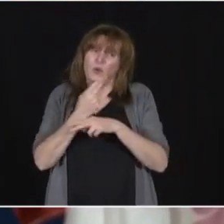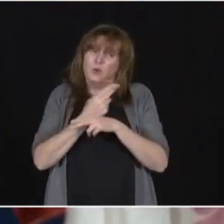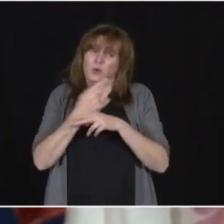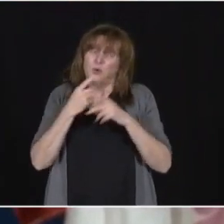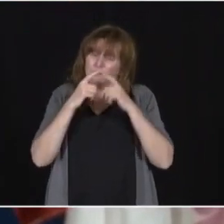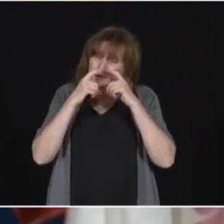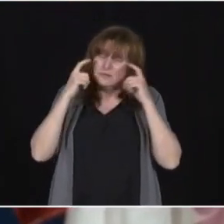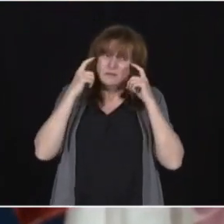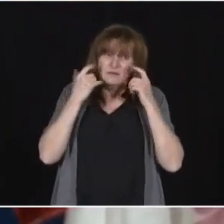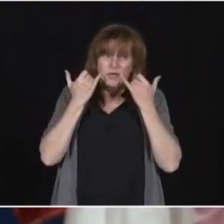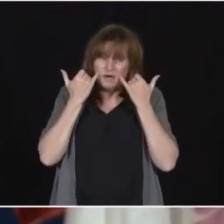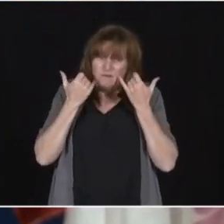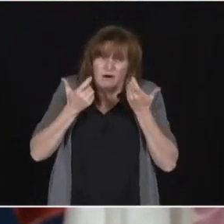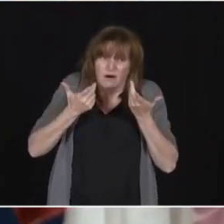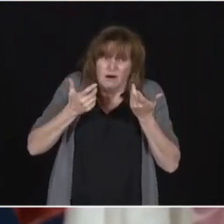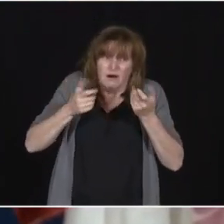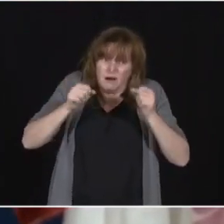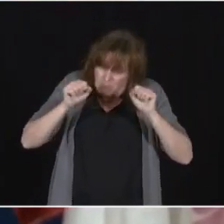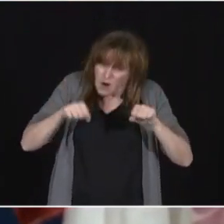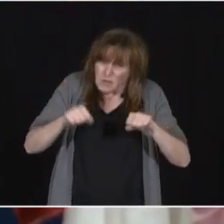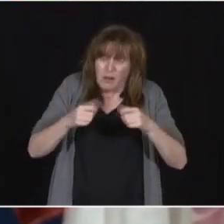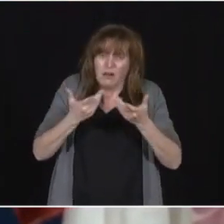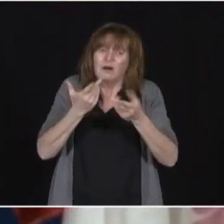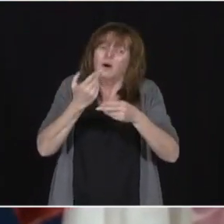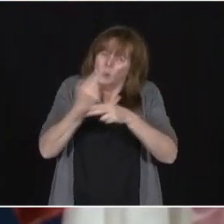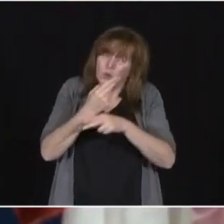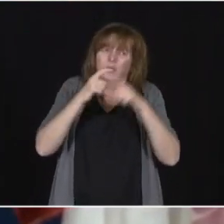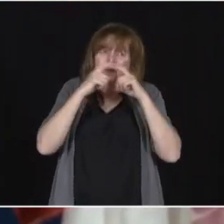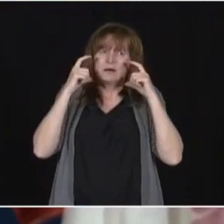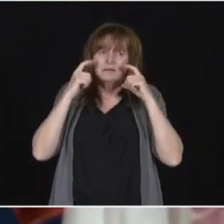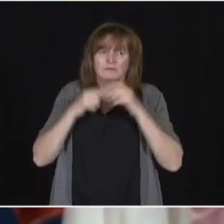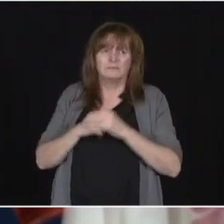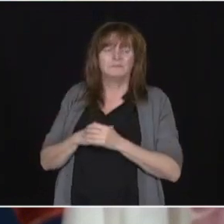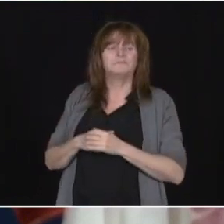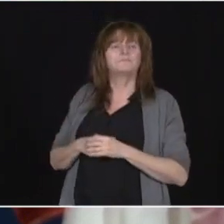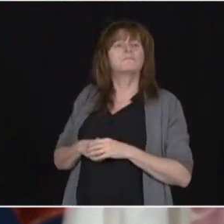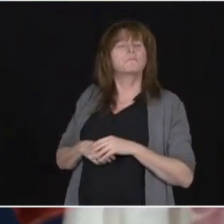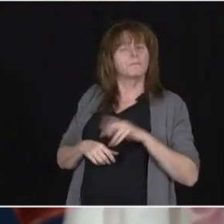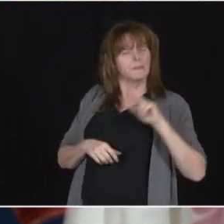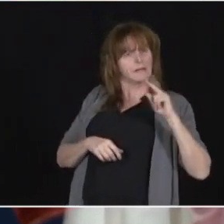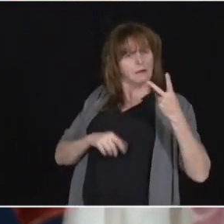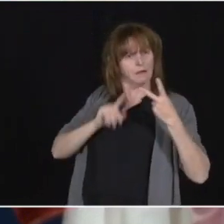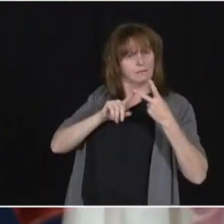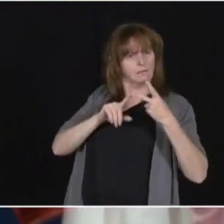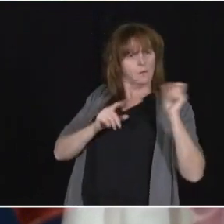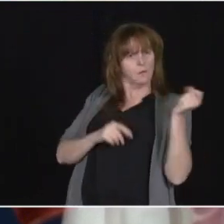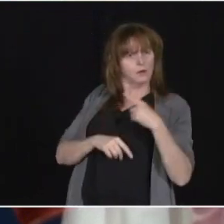And as a follow-up on transit, many people are going to be hesitant to take public transit even after the economy